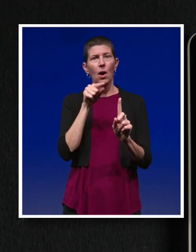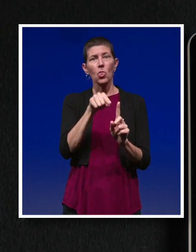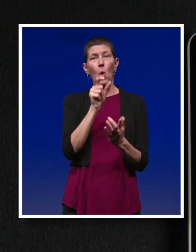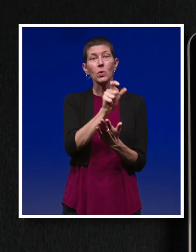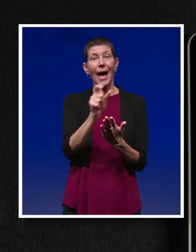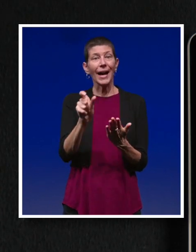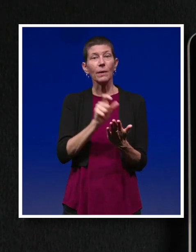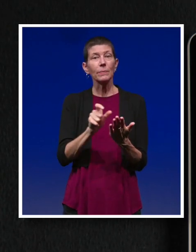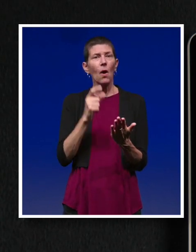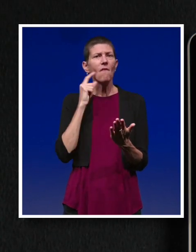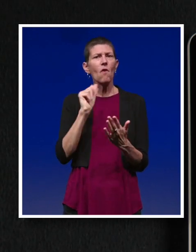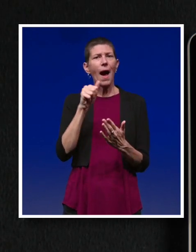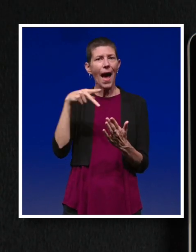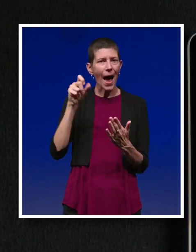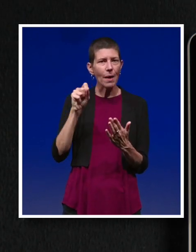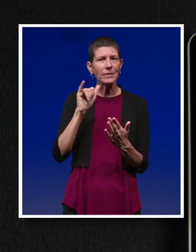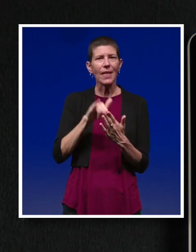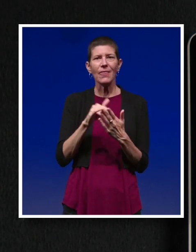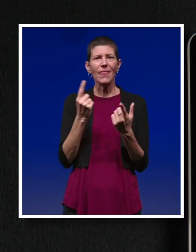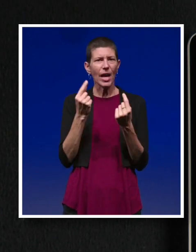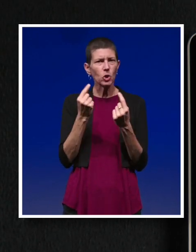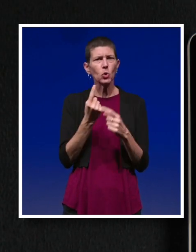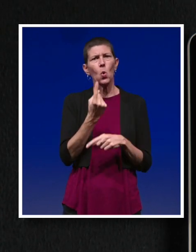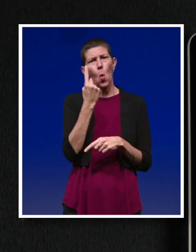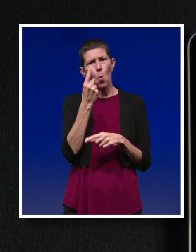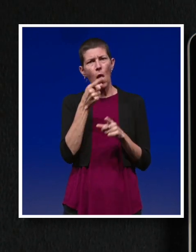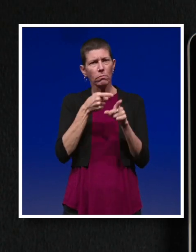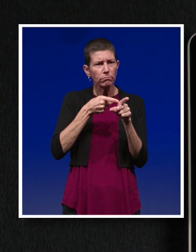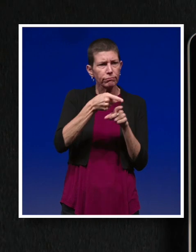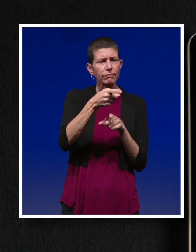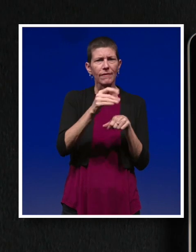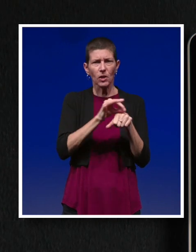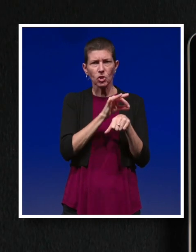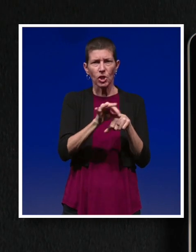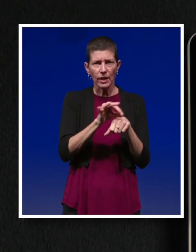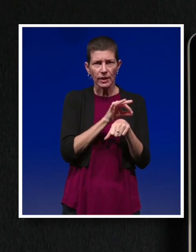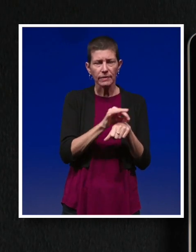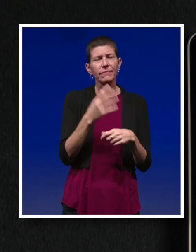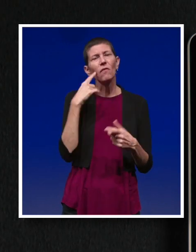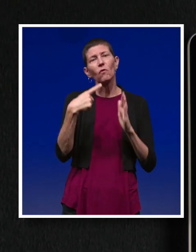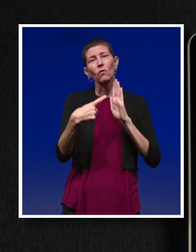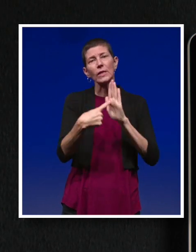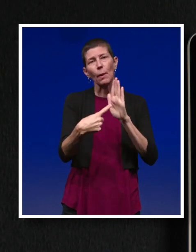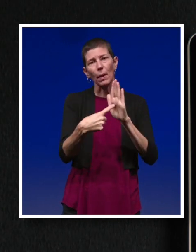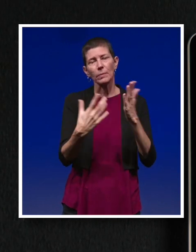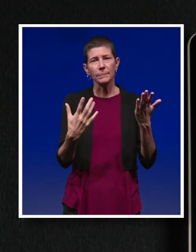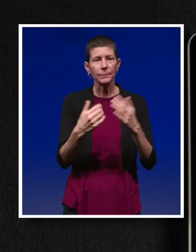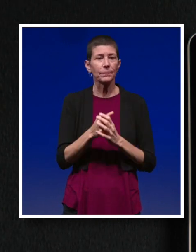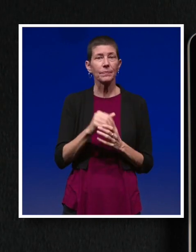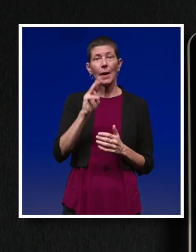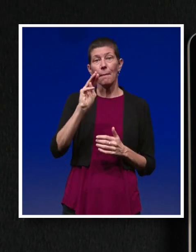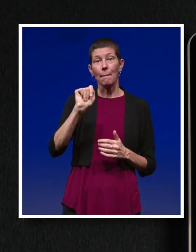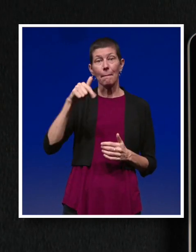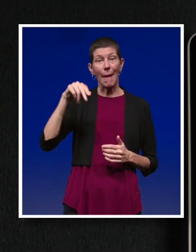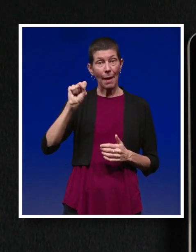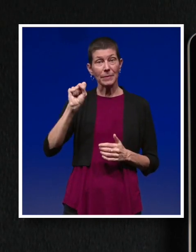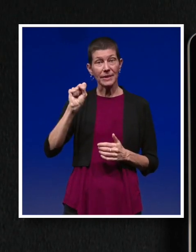These icons are for applications that do a single function. For example,